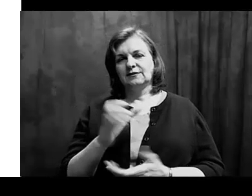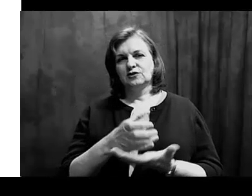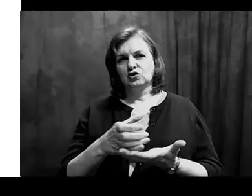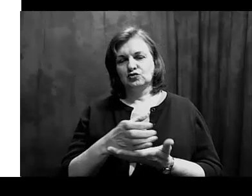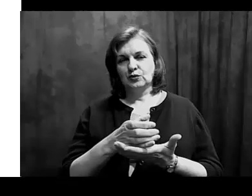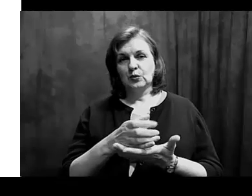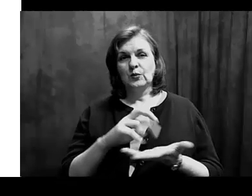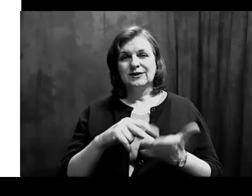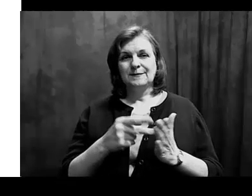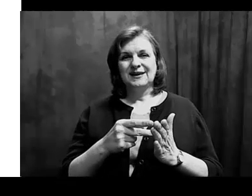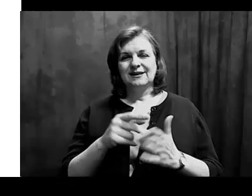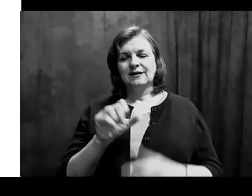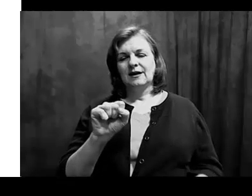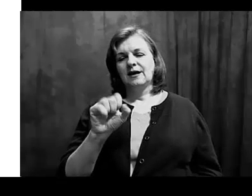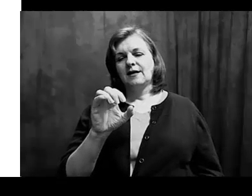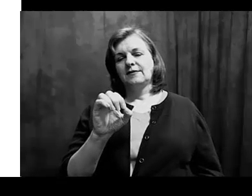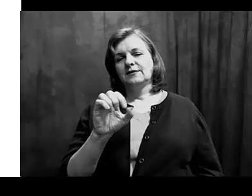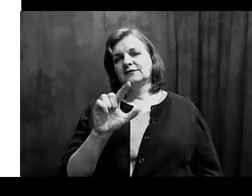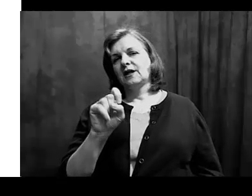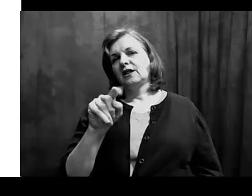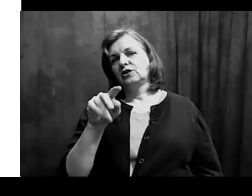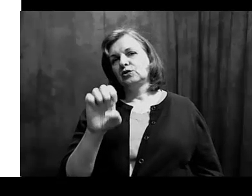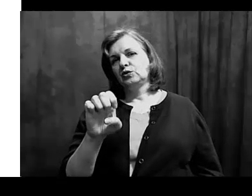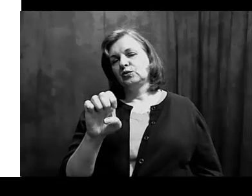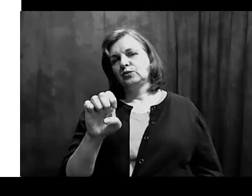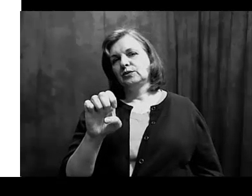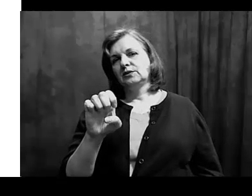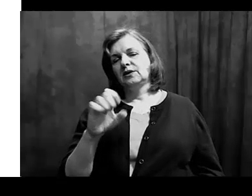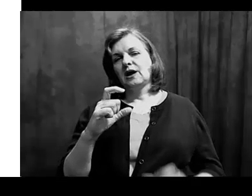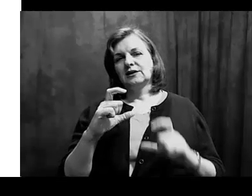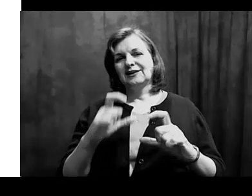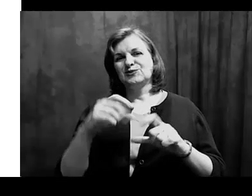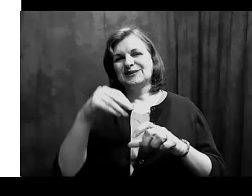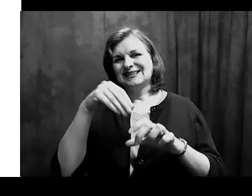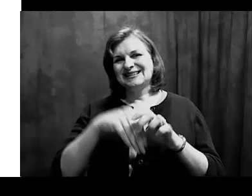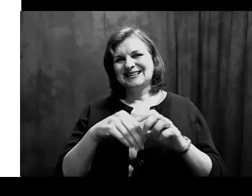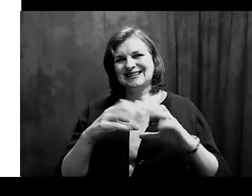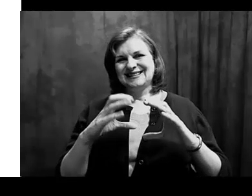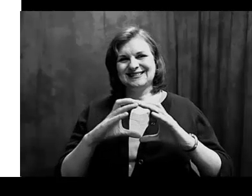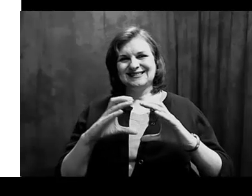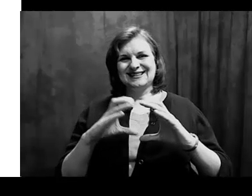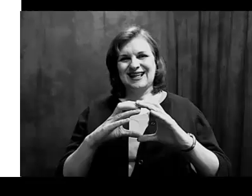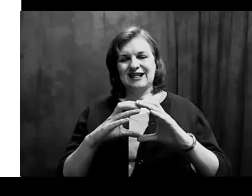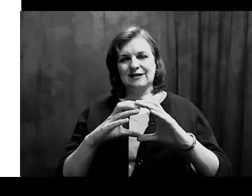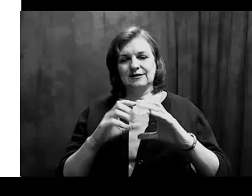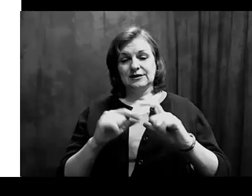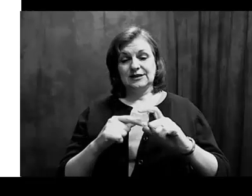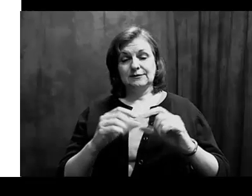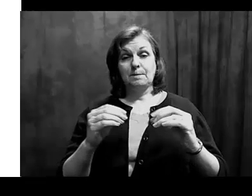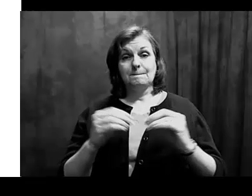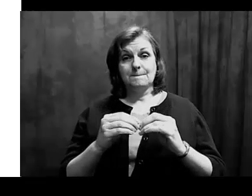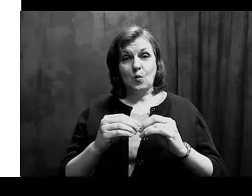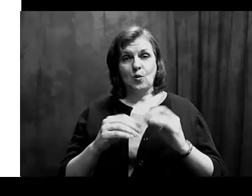so what we want to know is if you have a cell that is sitting in a solution